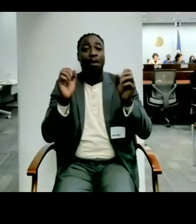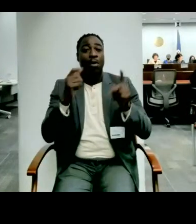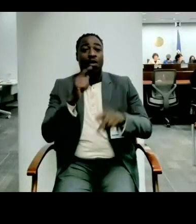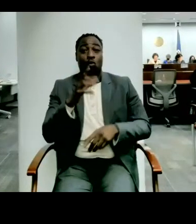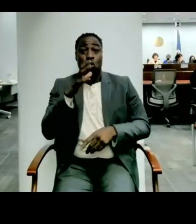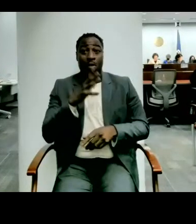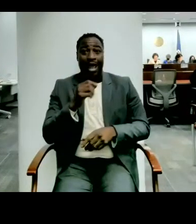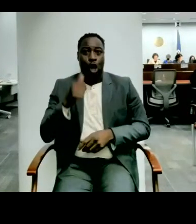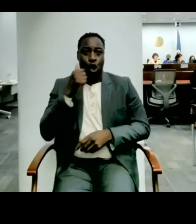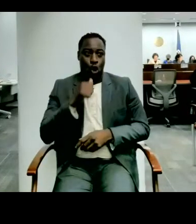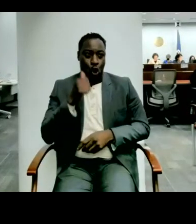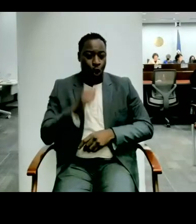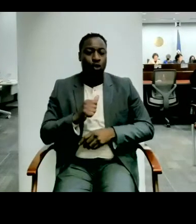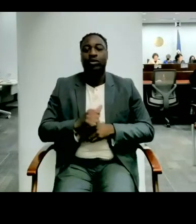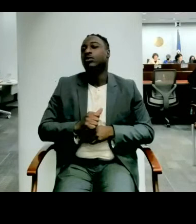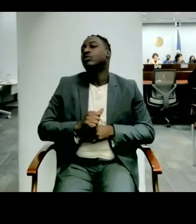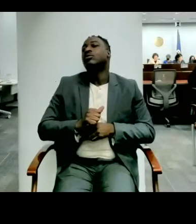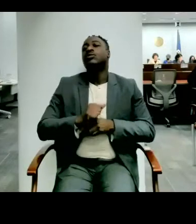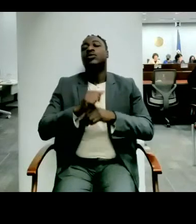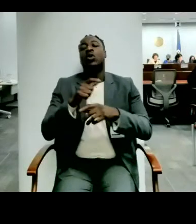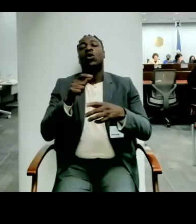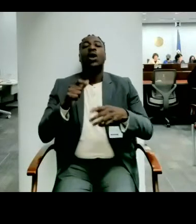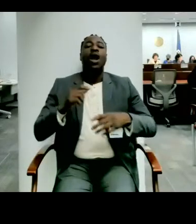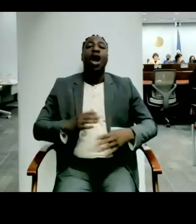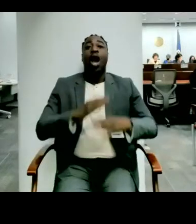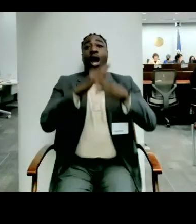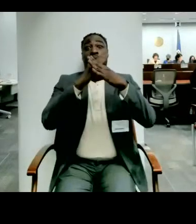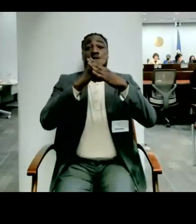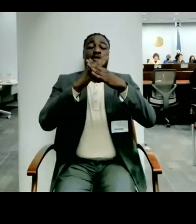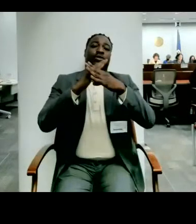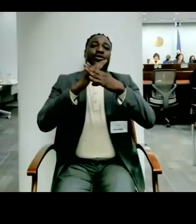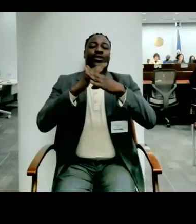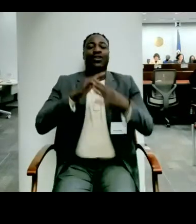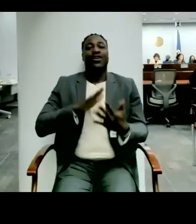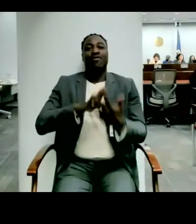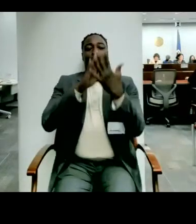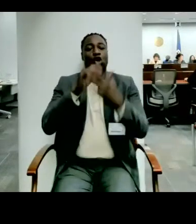and girls on the obstacles of con women in color,